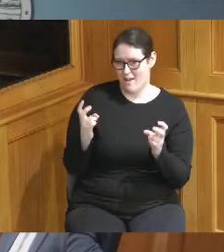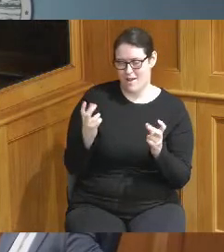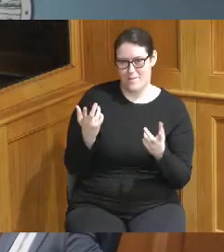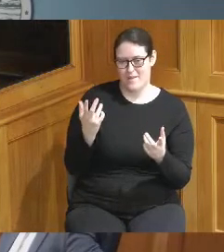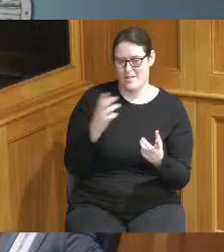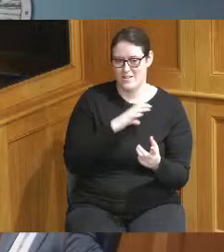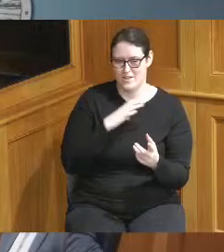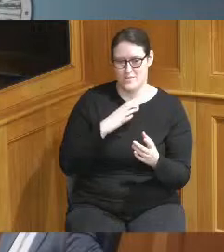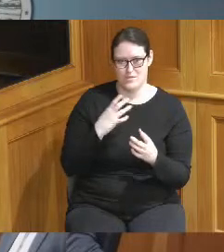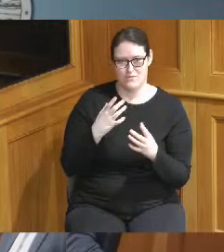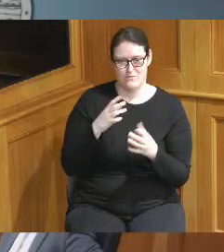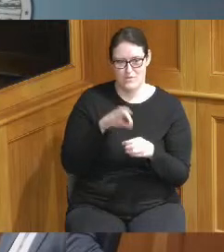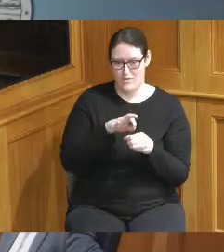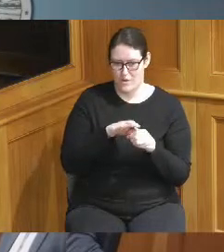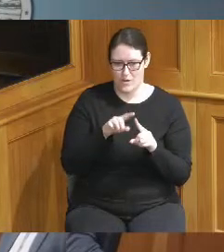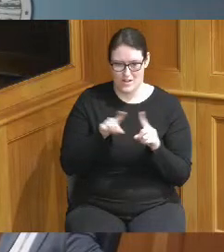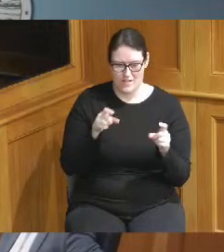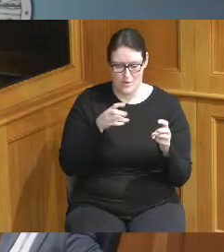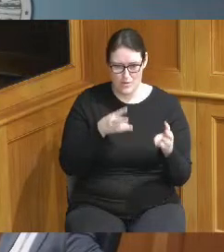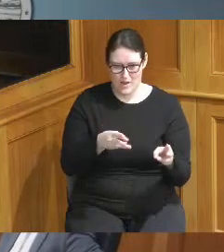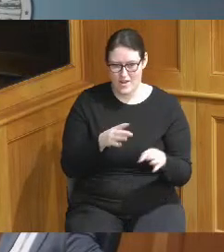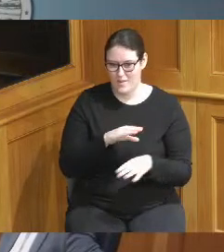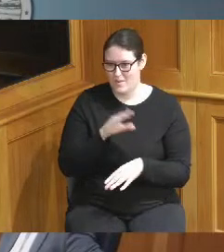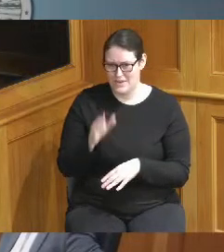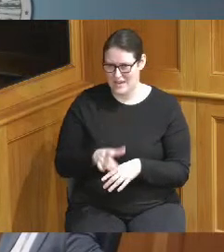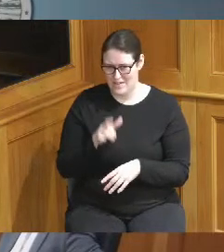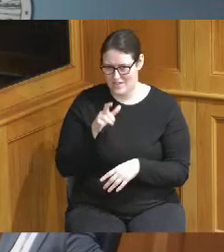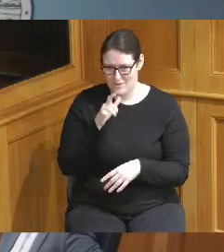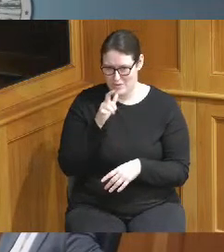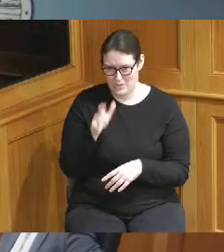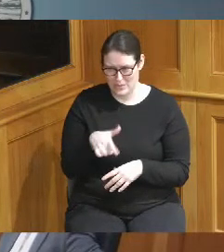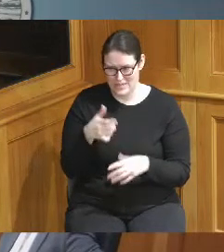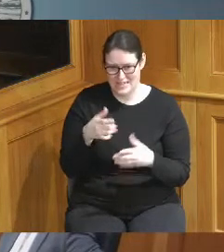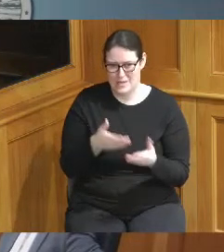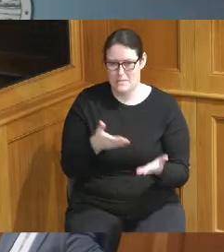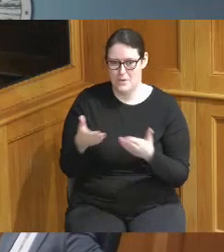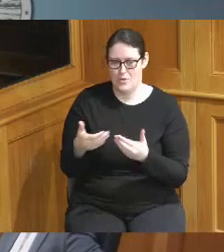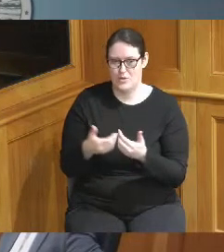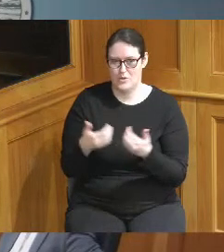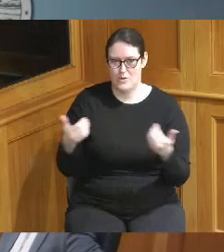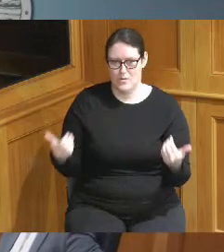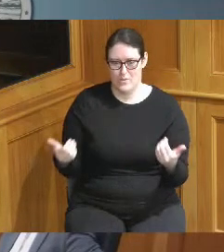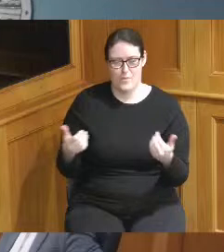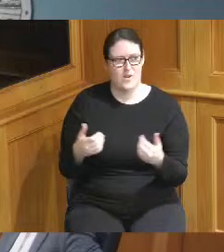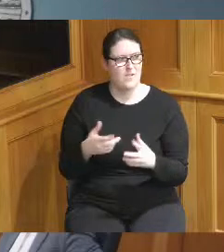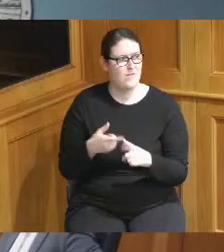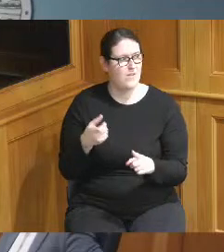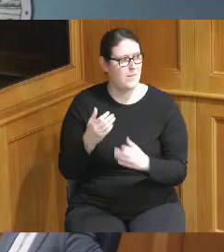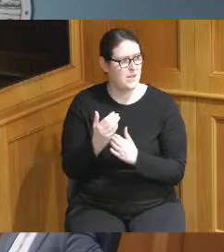and sanitation services I'm just want to make sure the social services piece because we vote on these